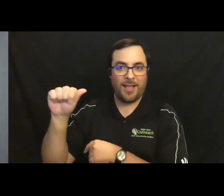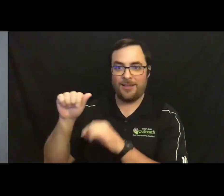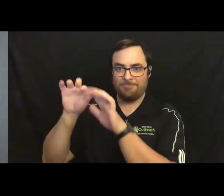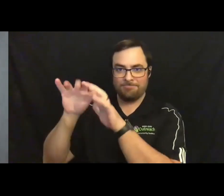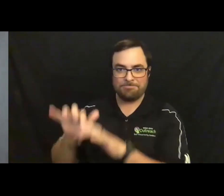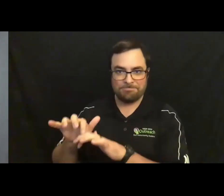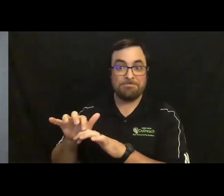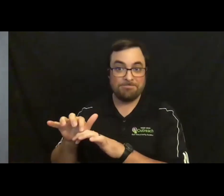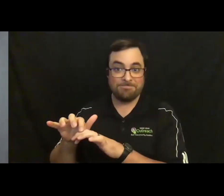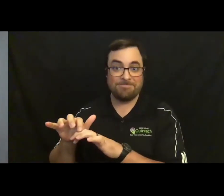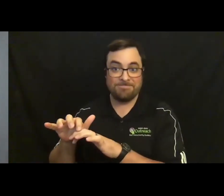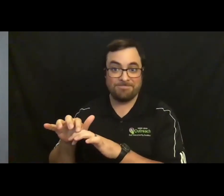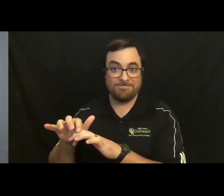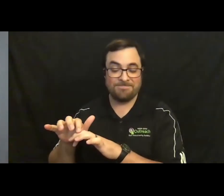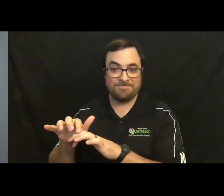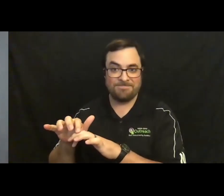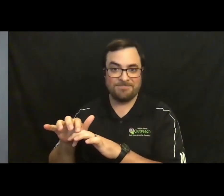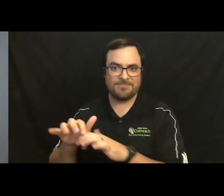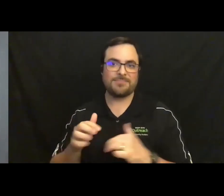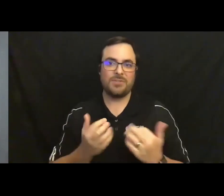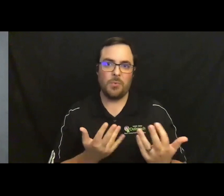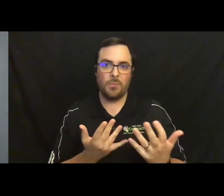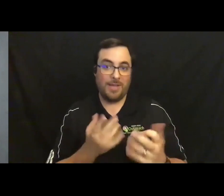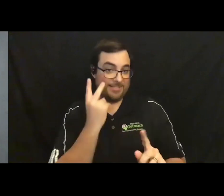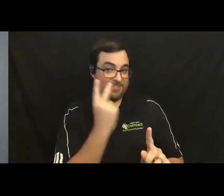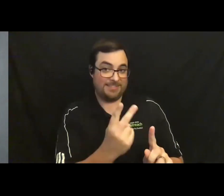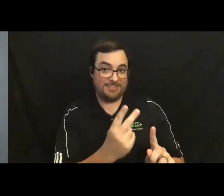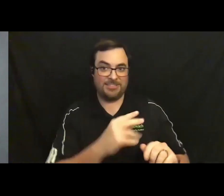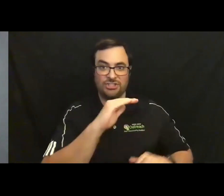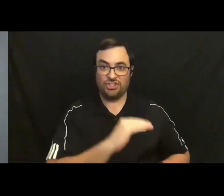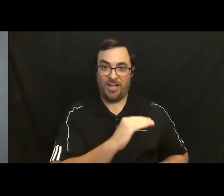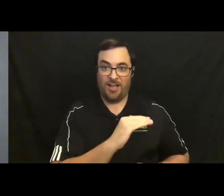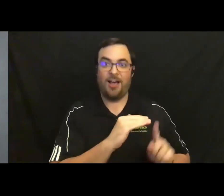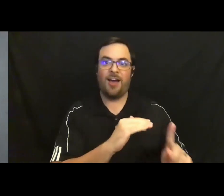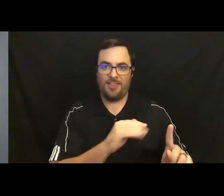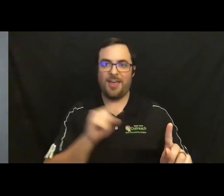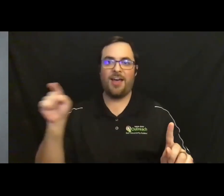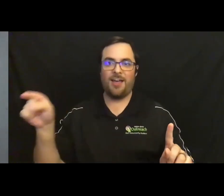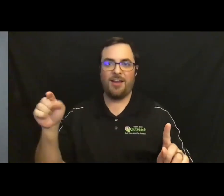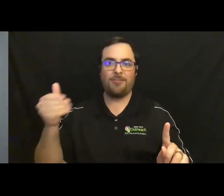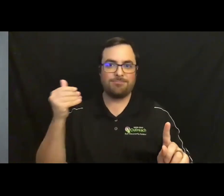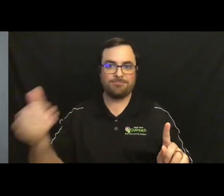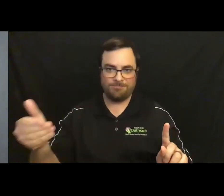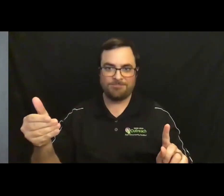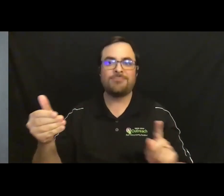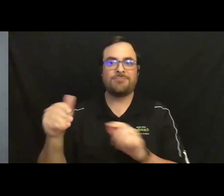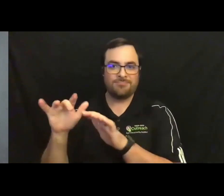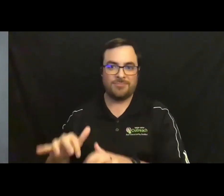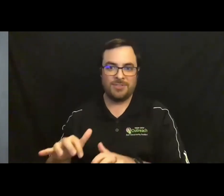child onto the screen. And so I'll explain a little bit more about that after our movie.